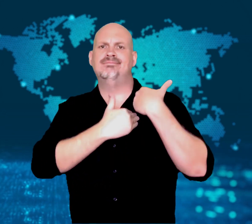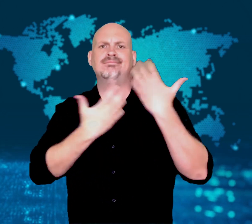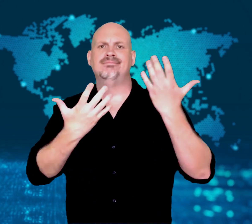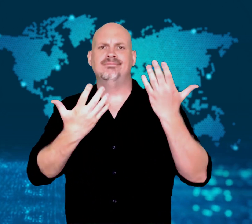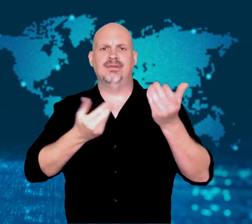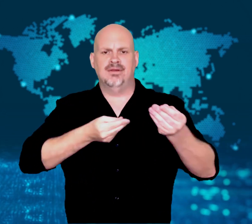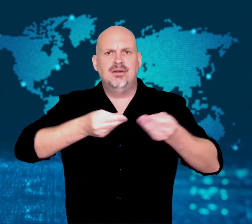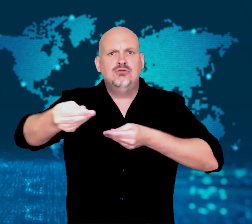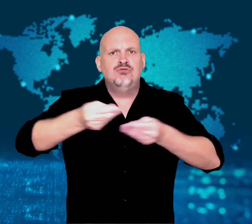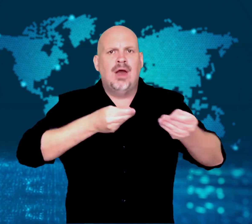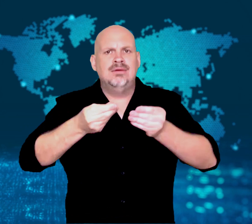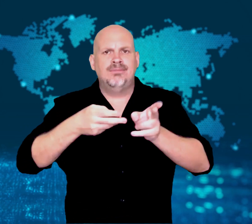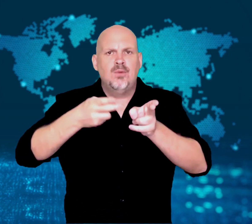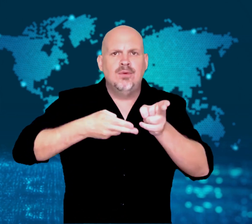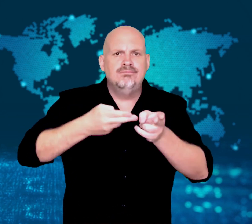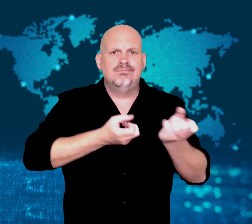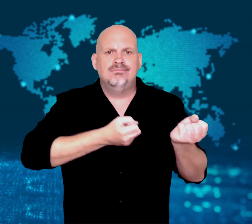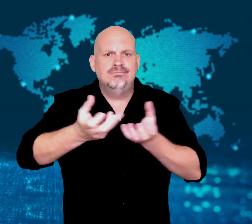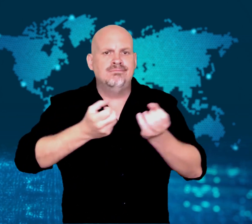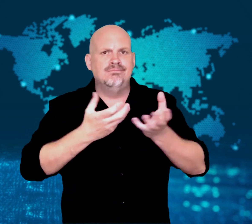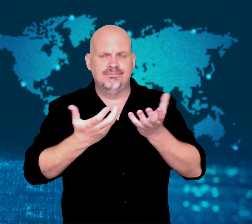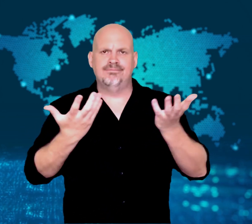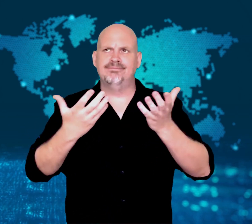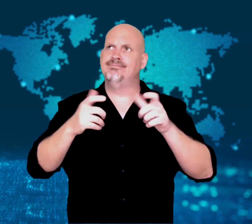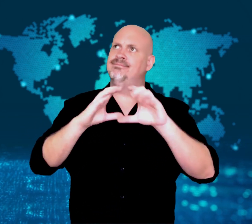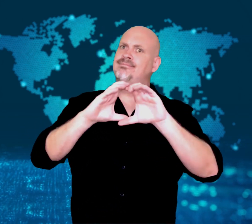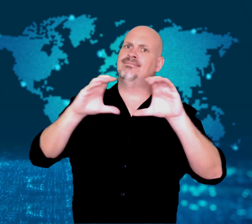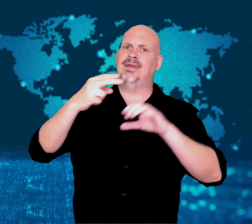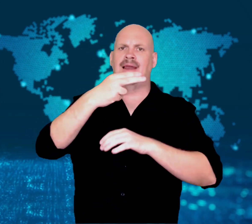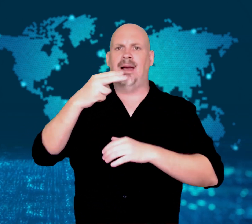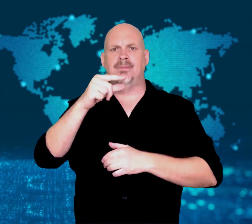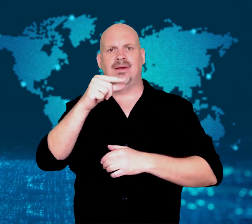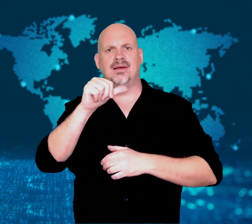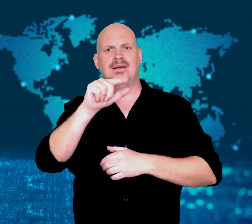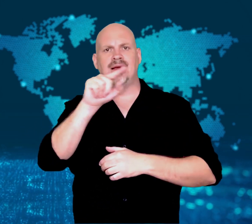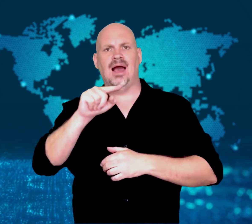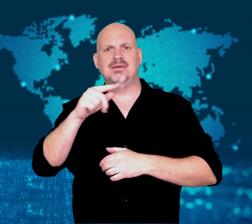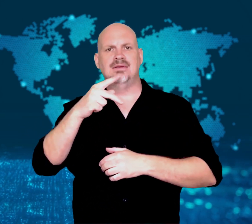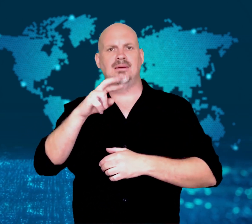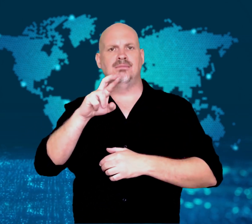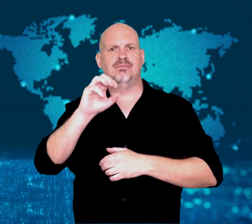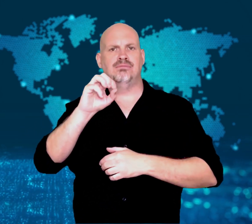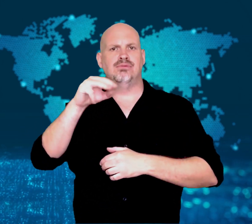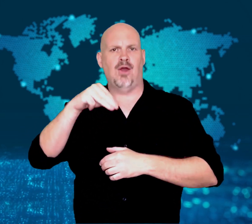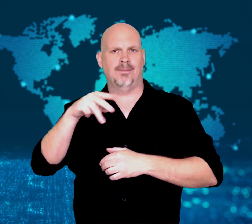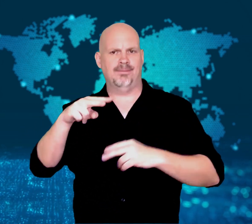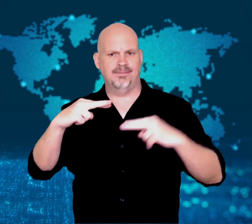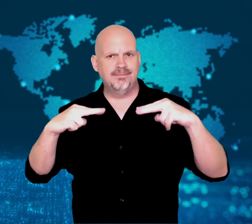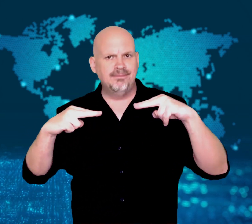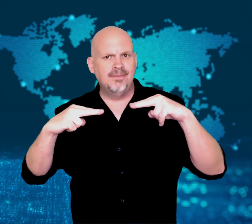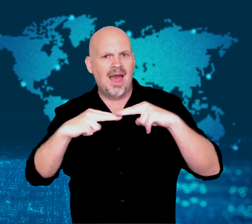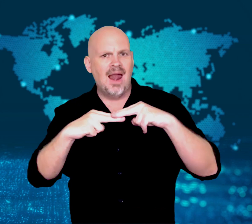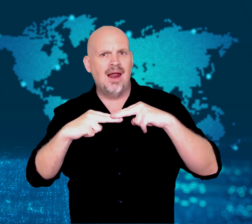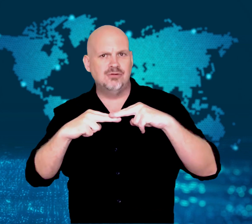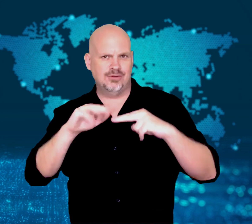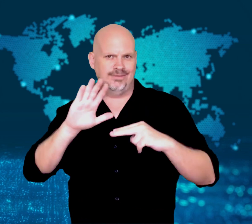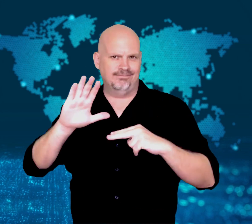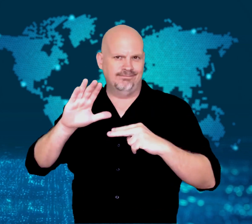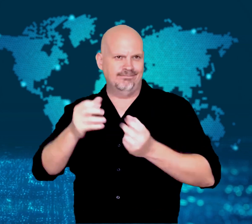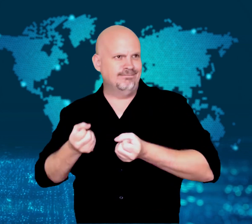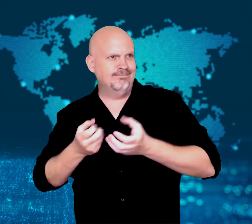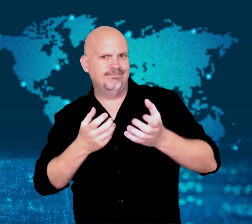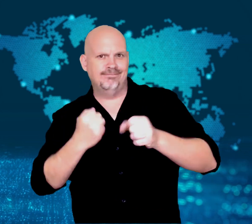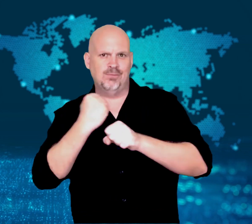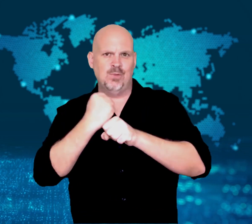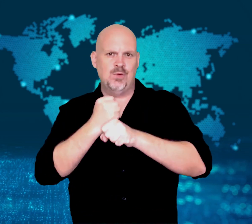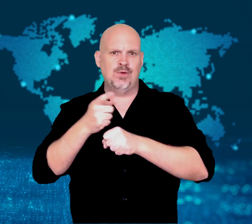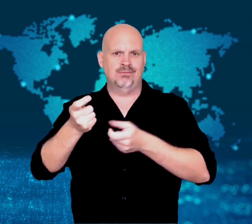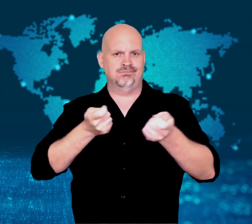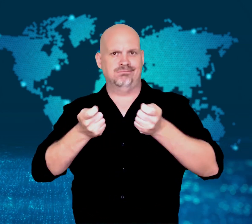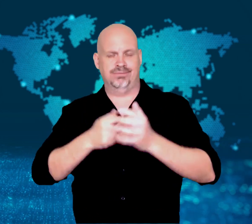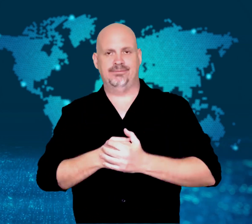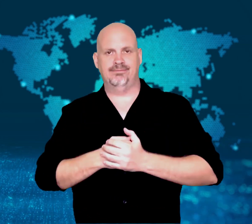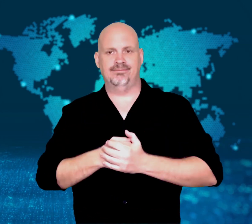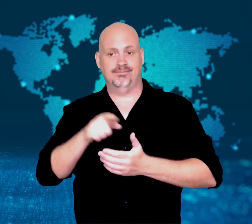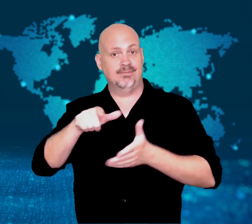He was found dead with multiple stab wounds in January 2022.